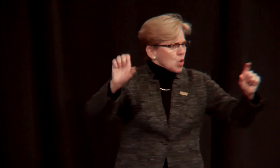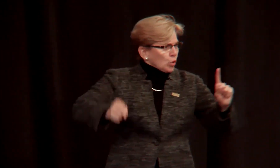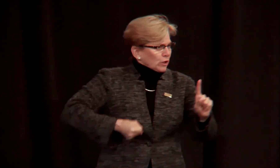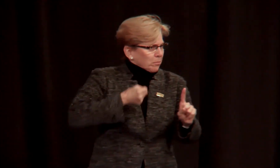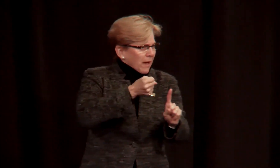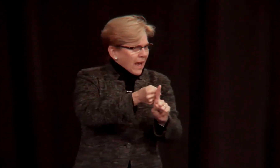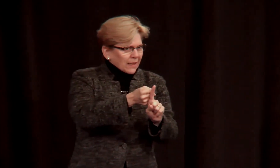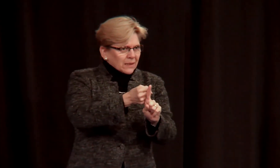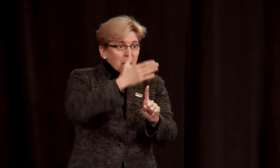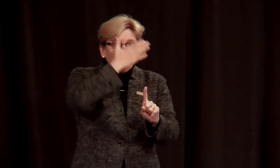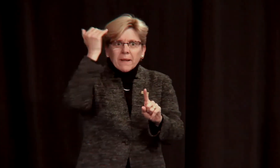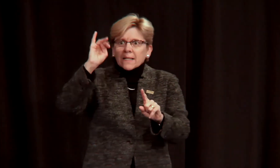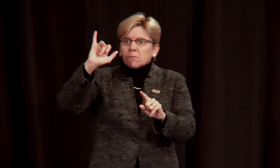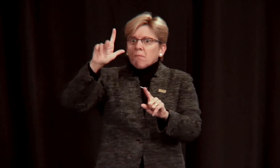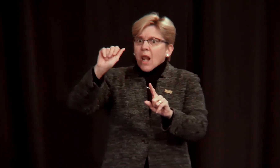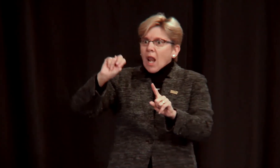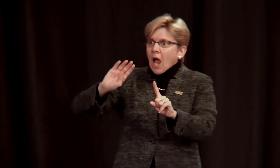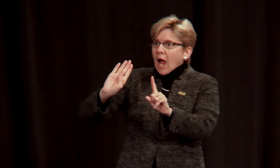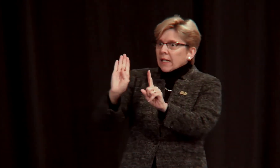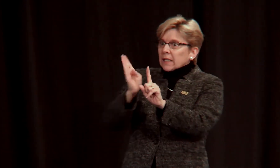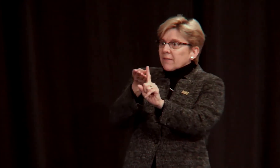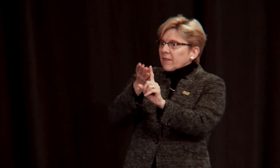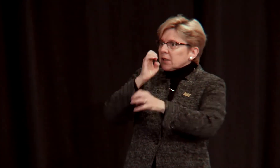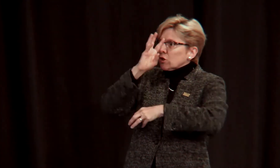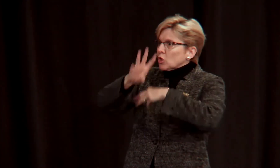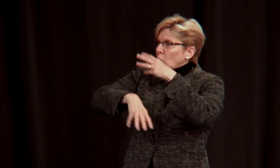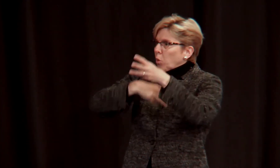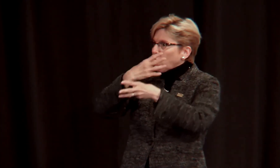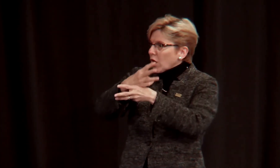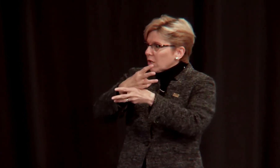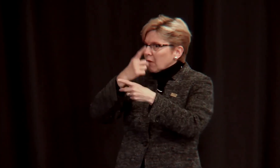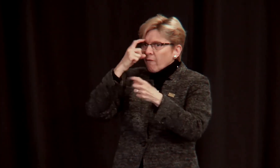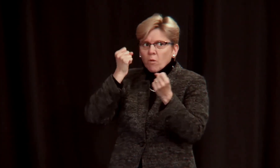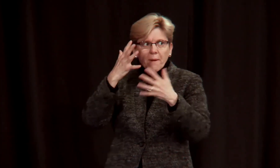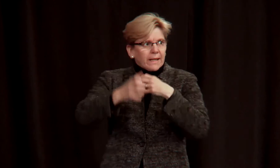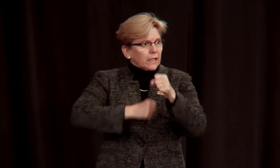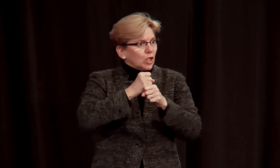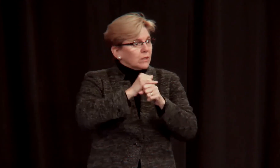which it is hard to overstate the impact of that Milan conference